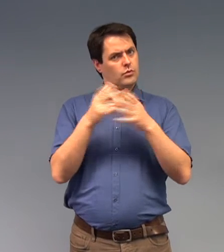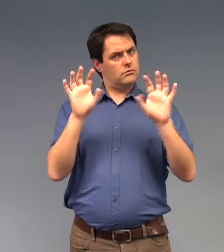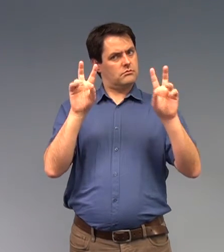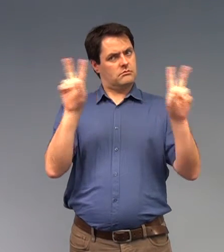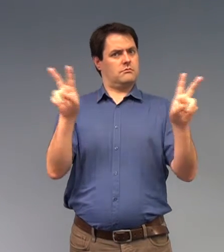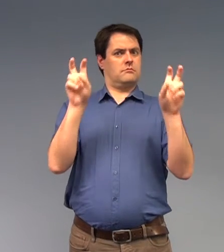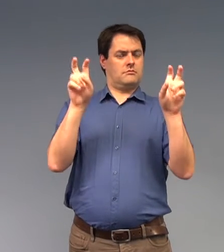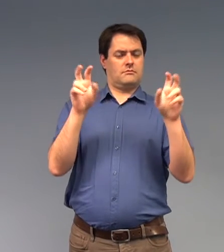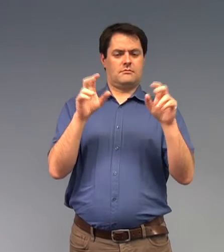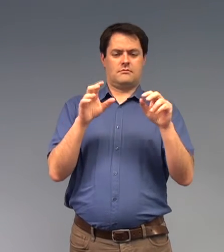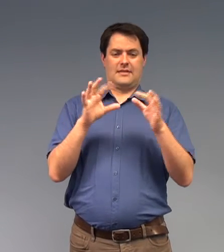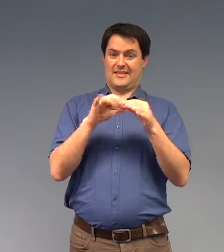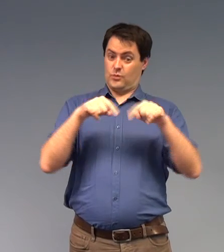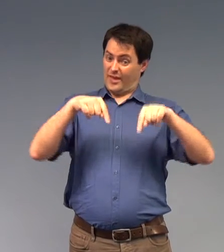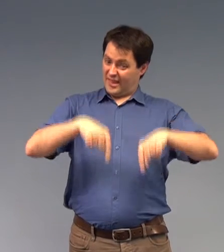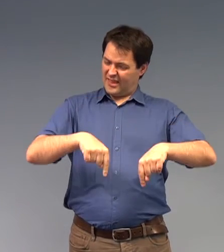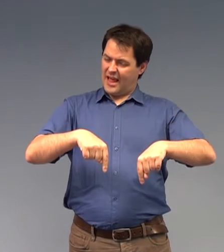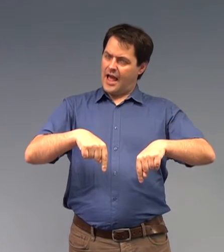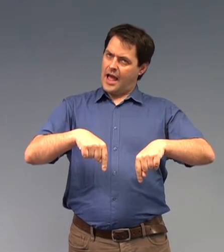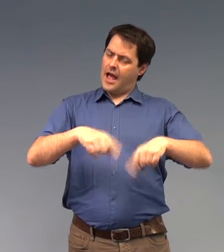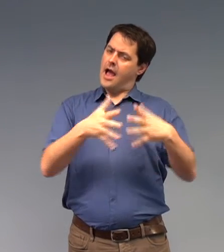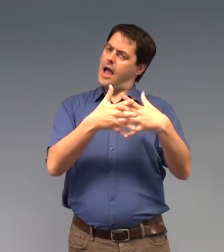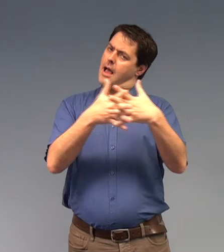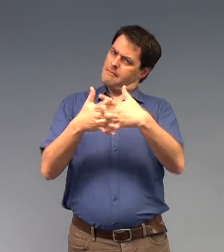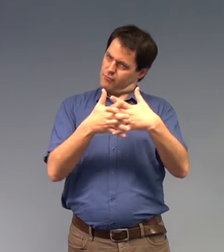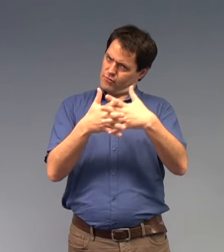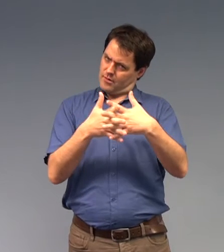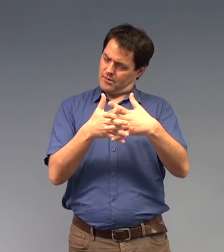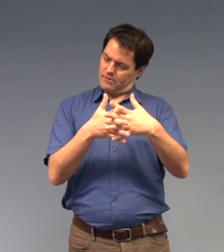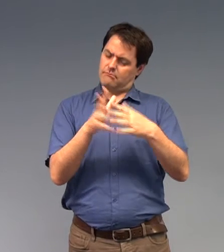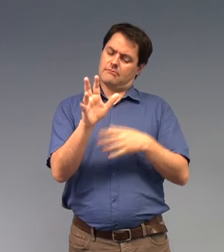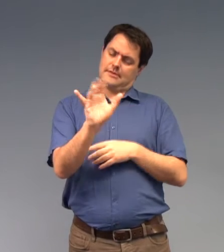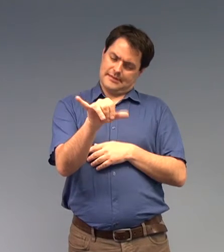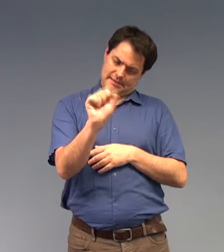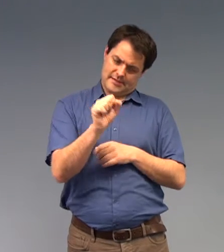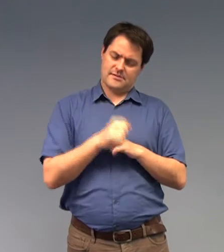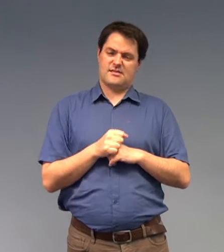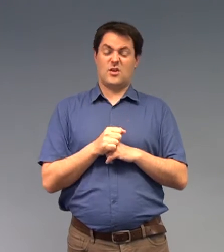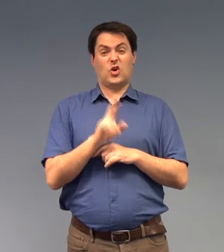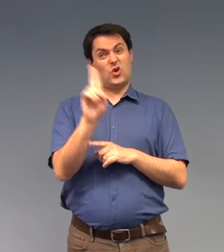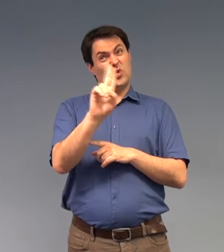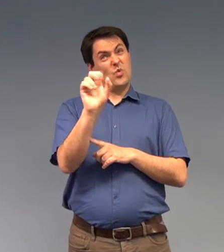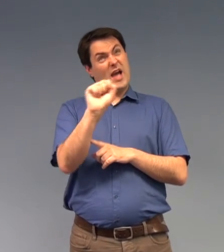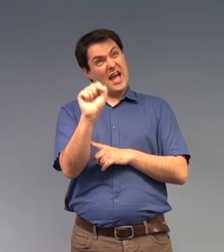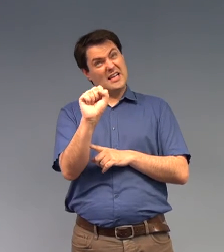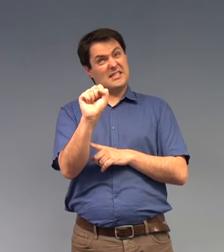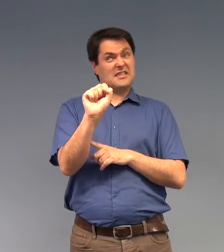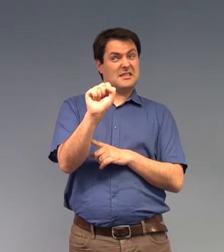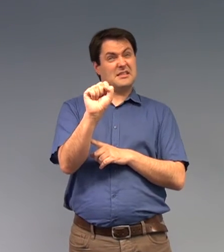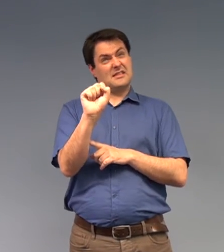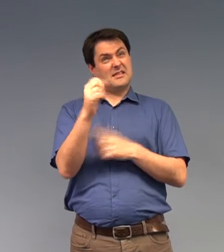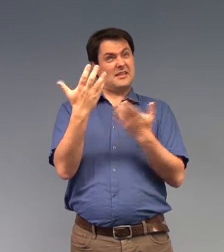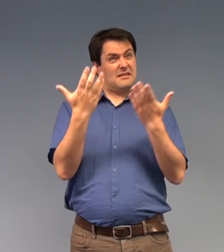We can see from some other research in this quote that many moons ago,